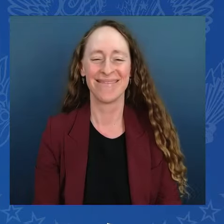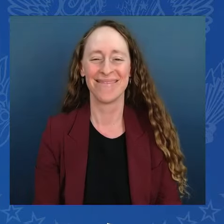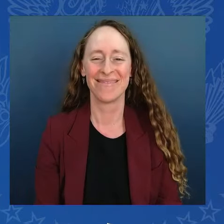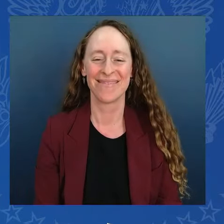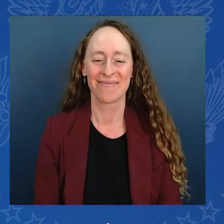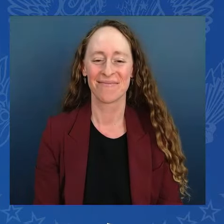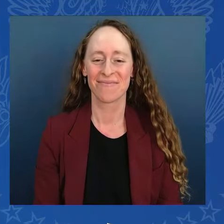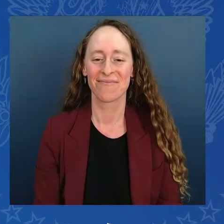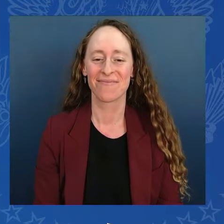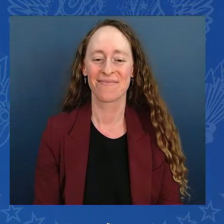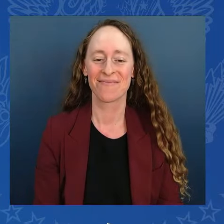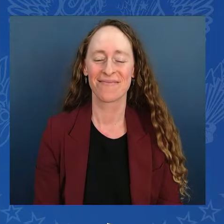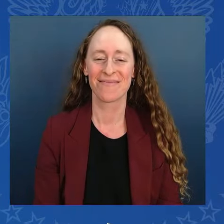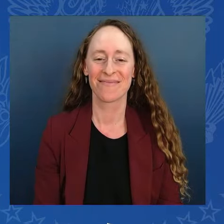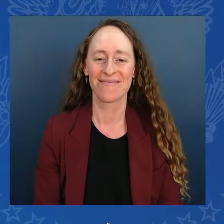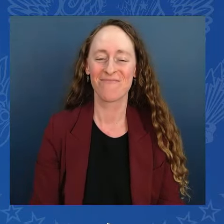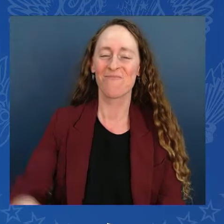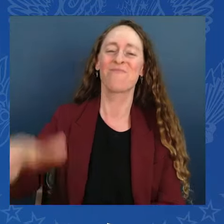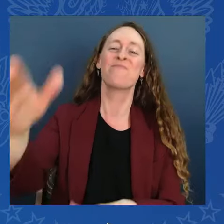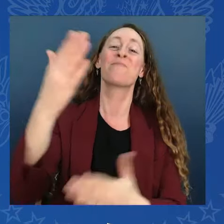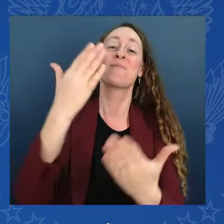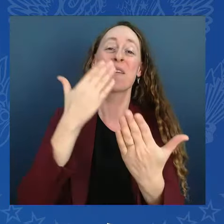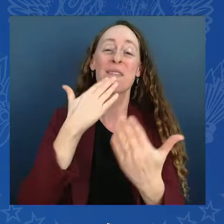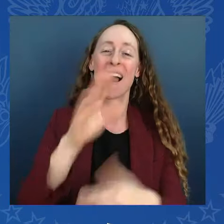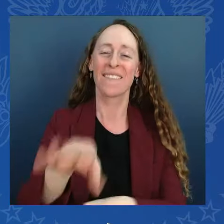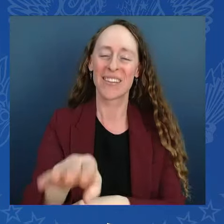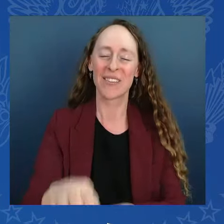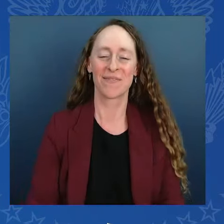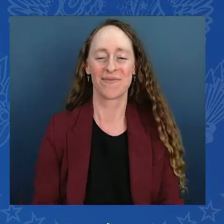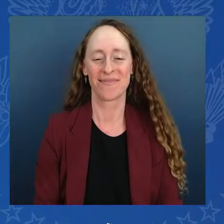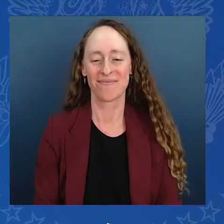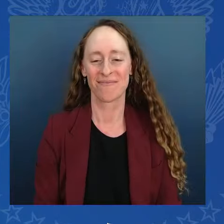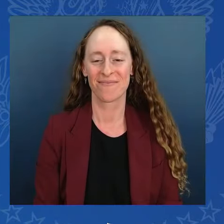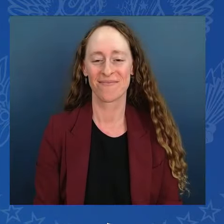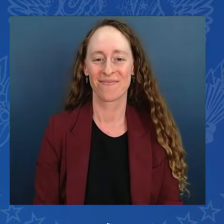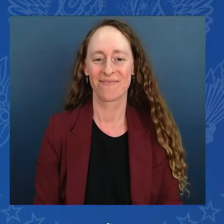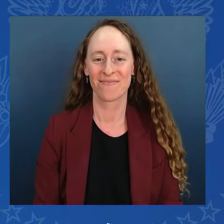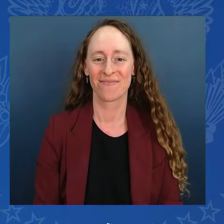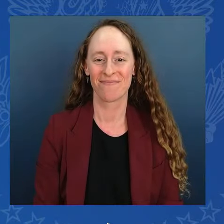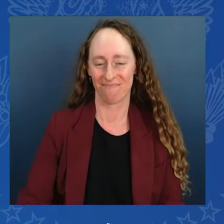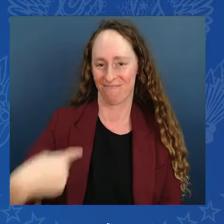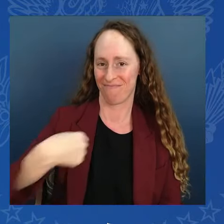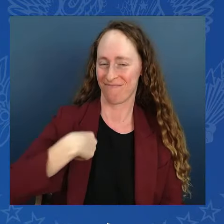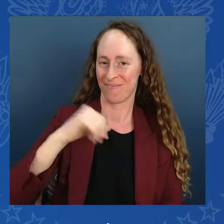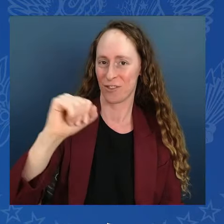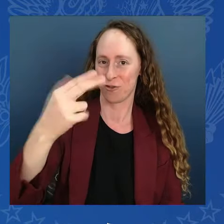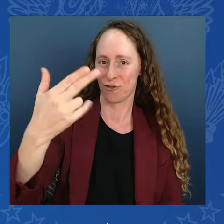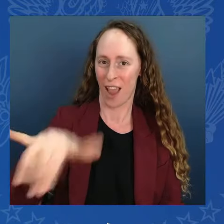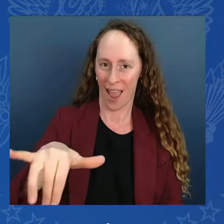Female Speaker: Good afternoon. I'm Shy. I was born and raised in the cream city of Milwaukee.